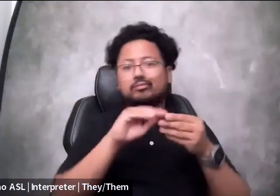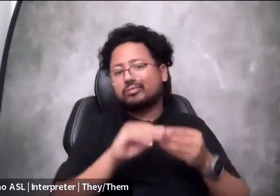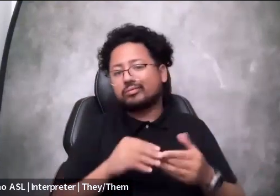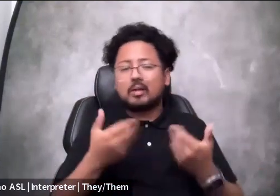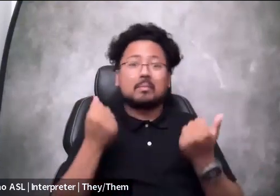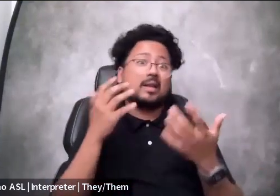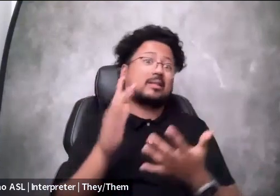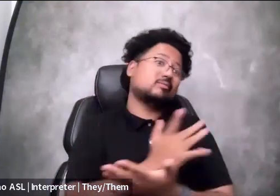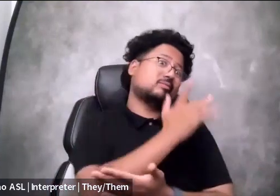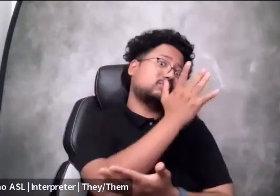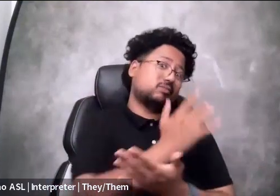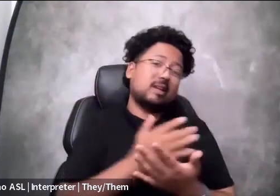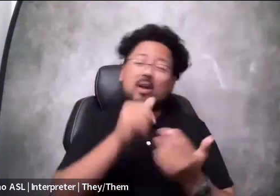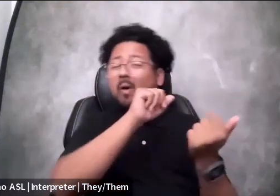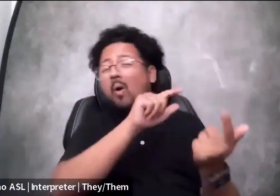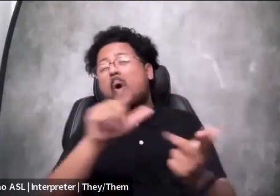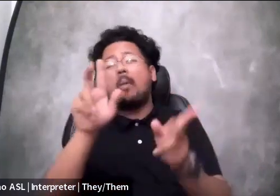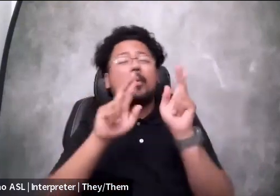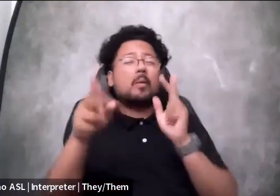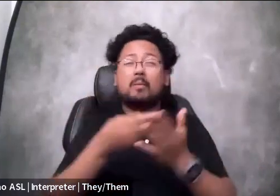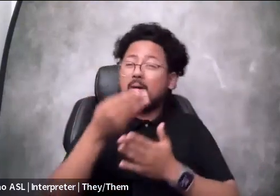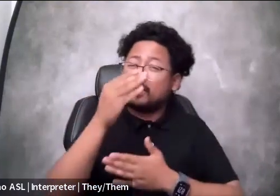all of the people, everyone loves the book and that's not everyone,